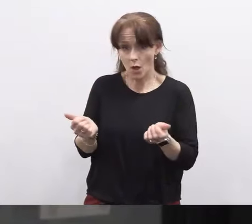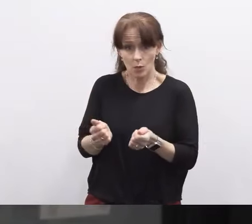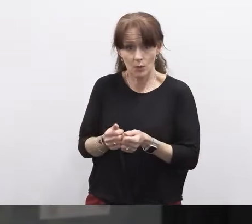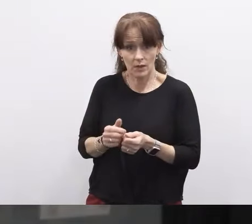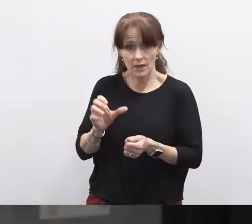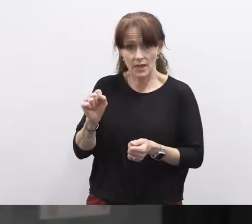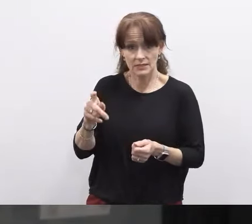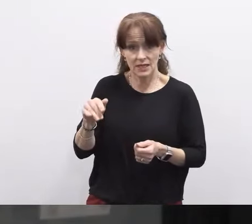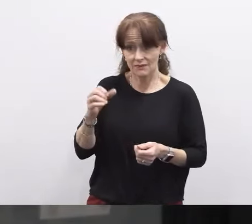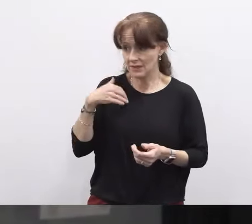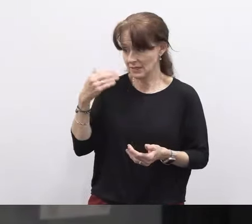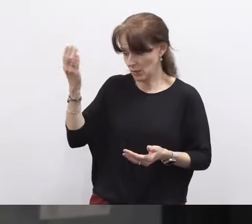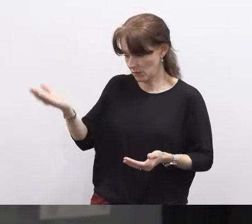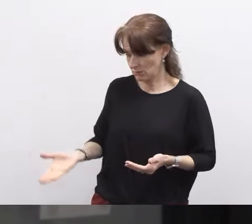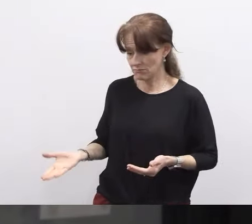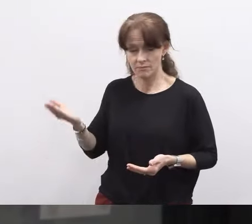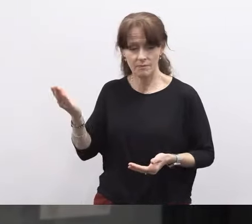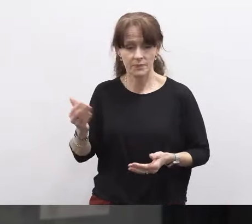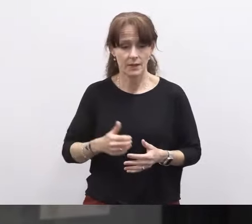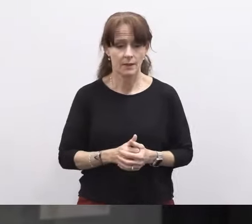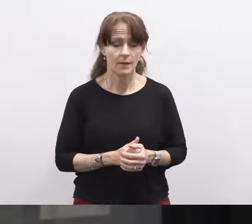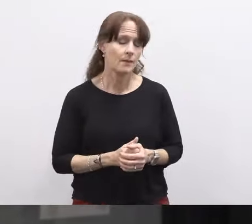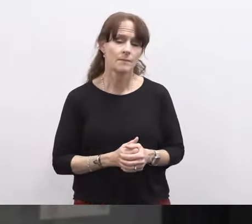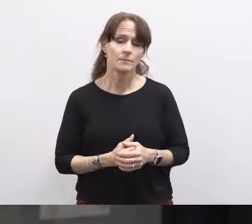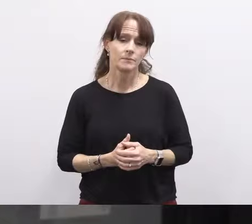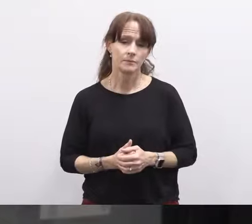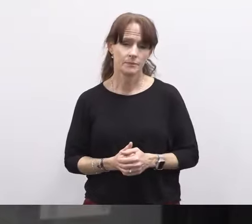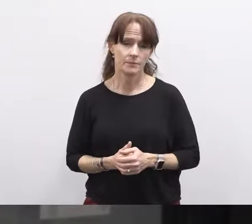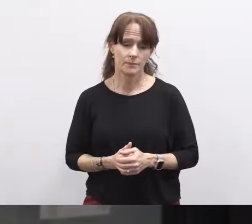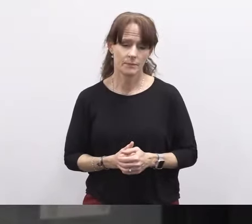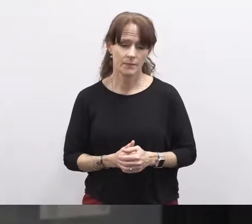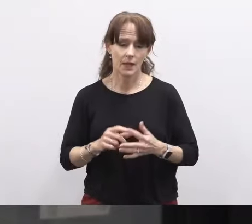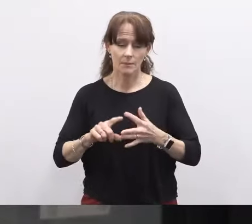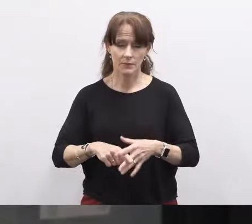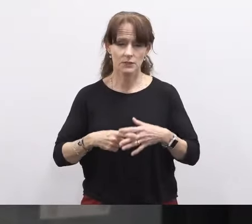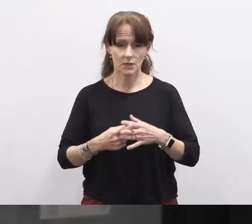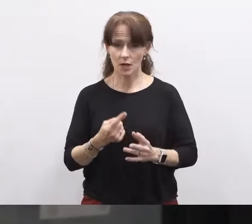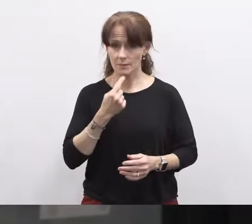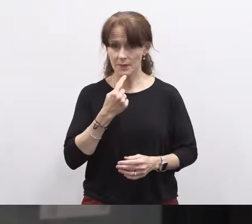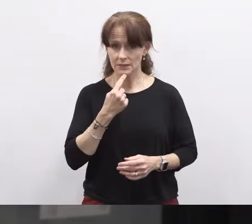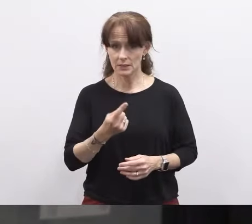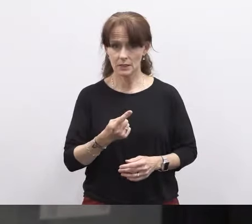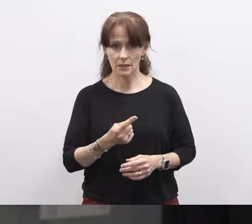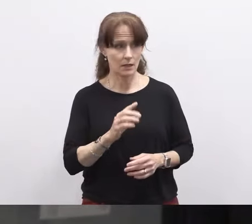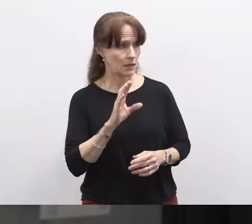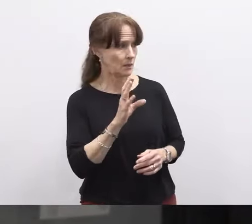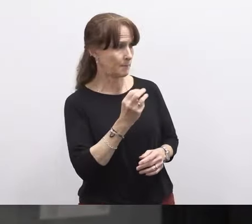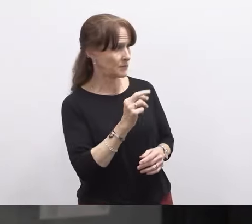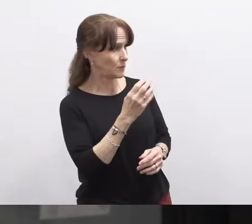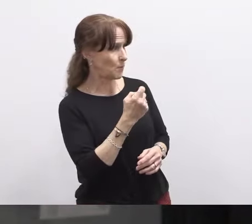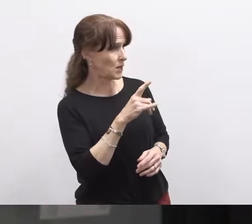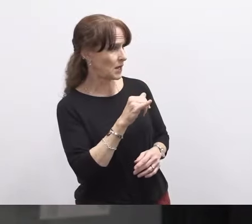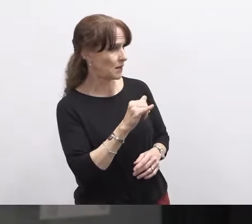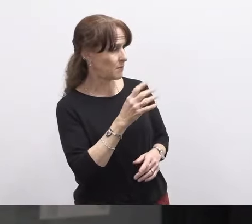he's here tonight. So let me start by saying that-- [Dr. Juan] Mr. Bonilla, just make sure to direct your comments